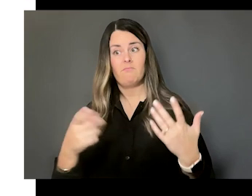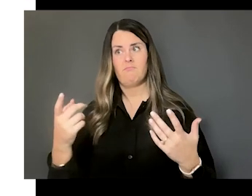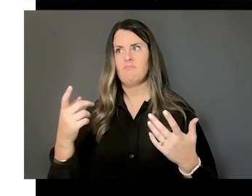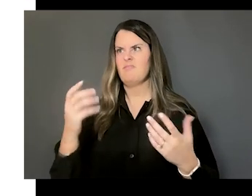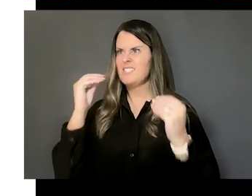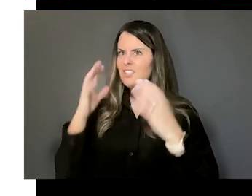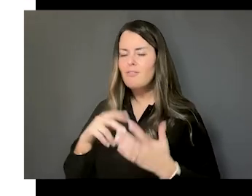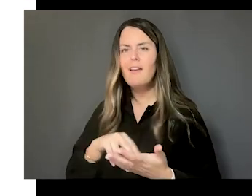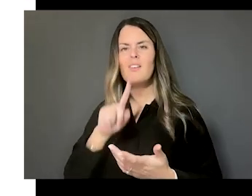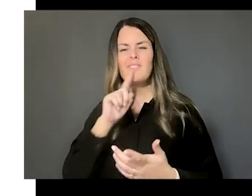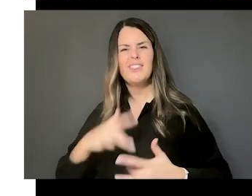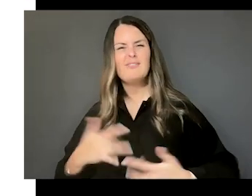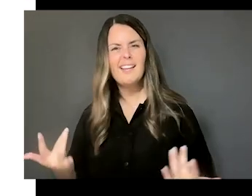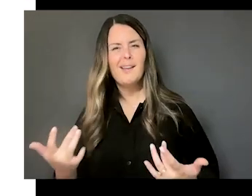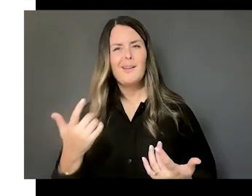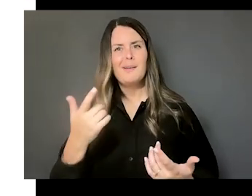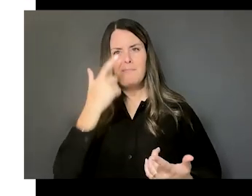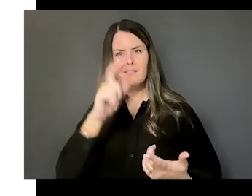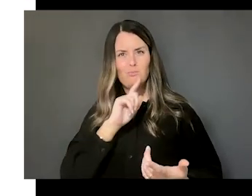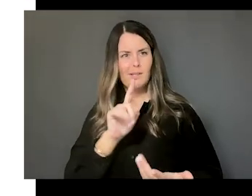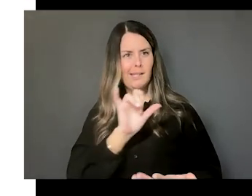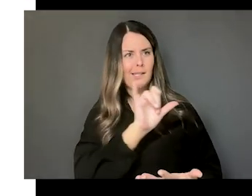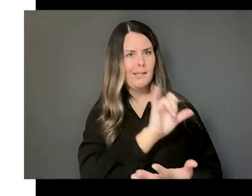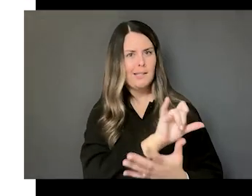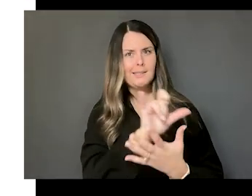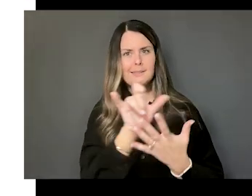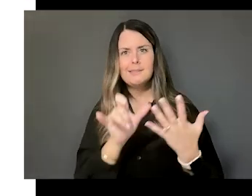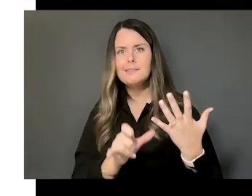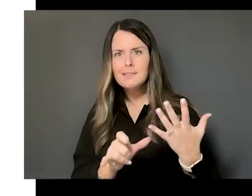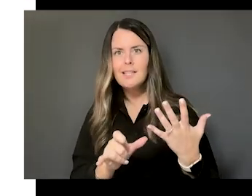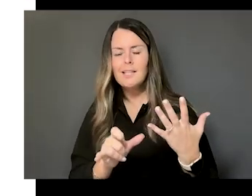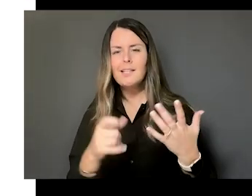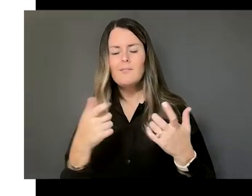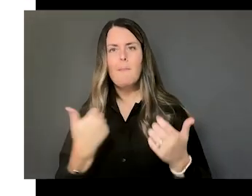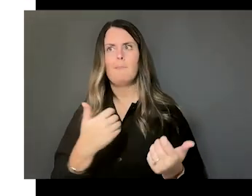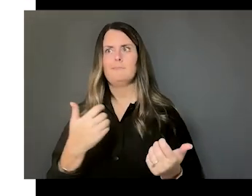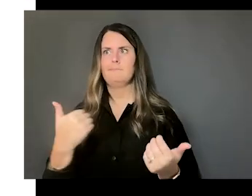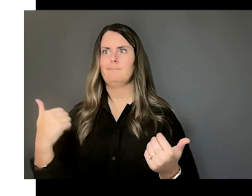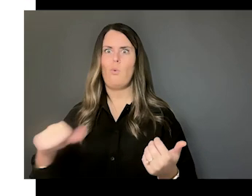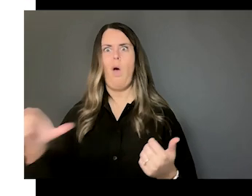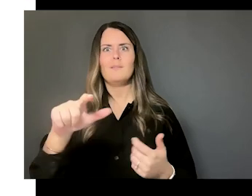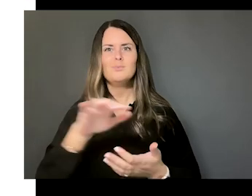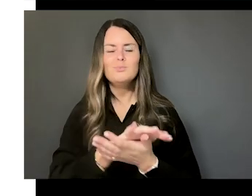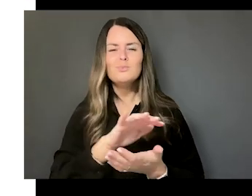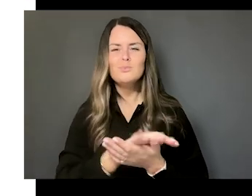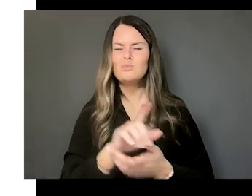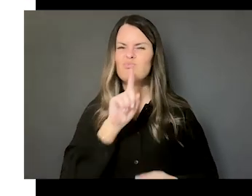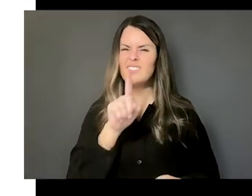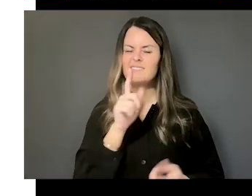And again, it was so interesting that it was consistent, among all of our schools, which was it was just very interesting to see.